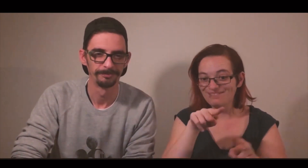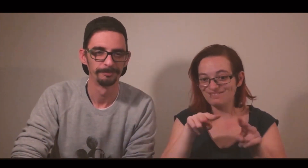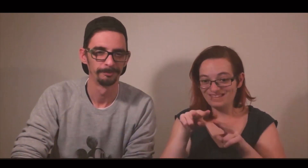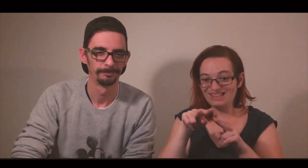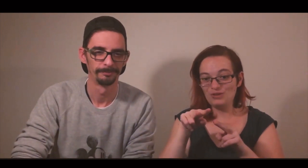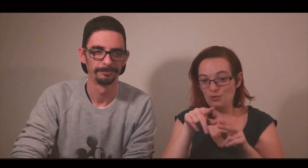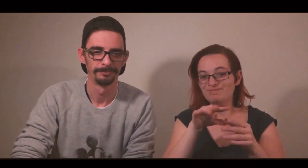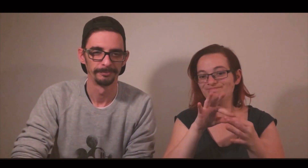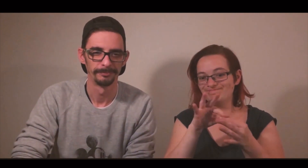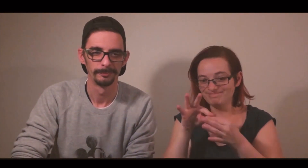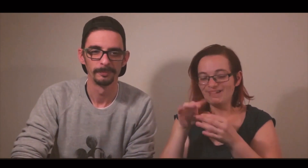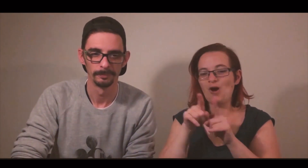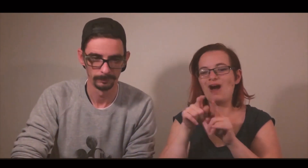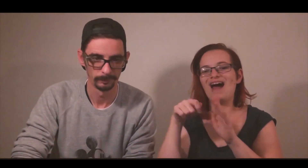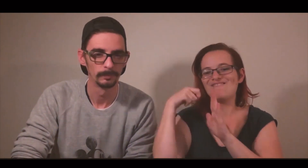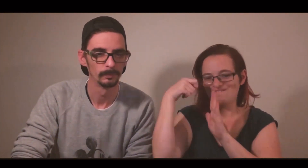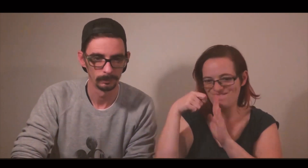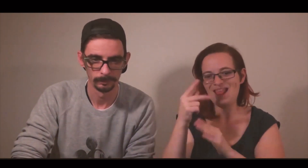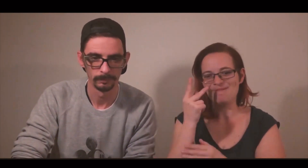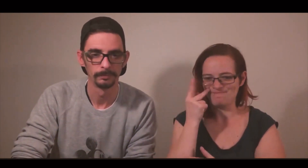I will definitely watch ITS ALL GONE PETE TONG.